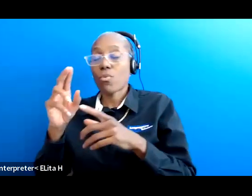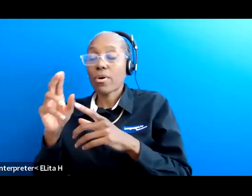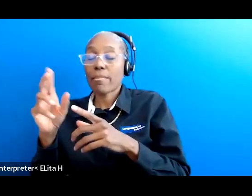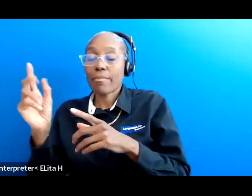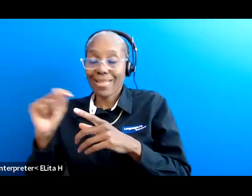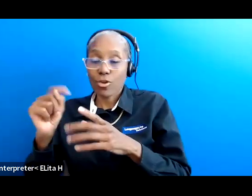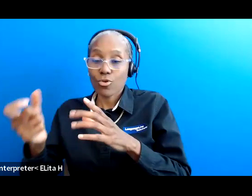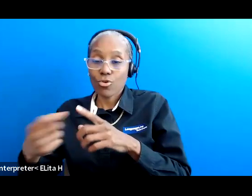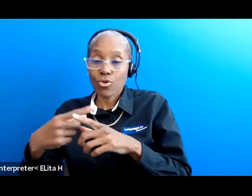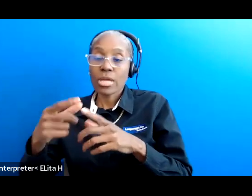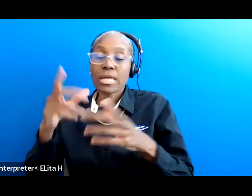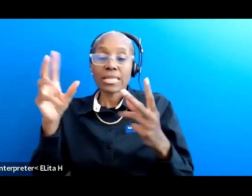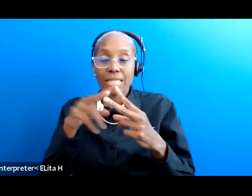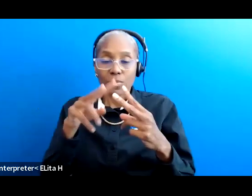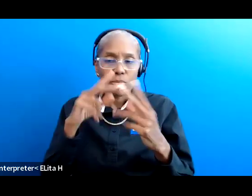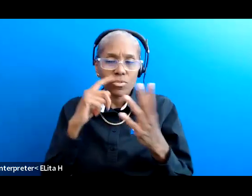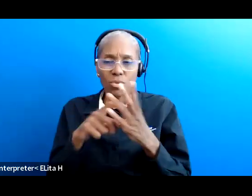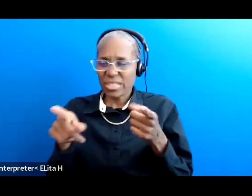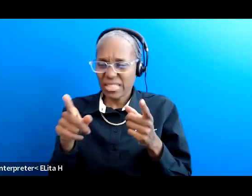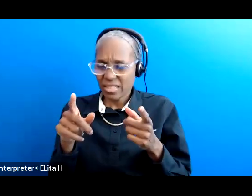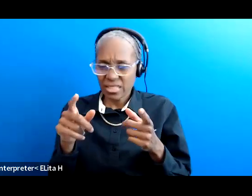digi-stimming, they'll notice urine coming out of the bladder.